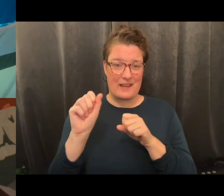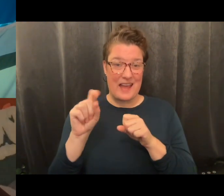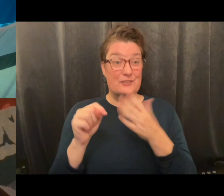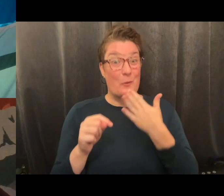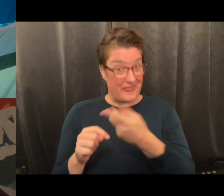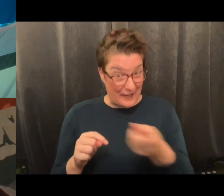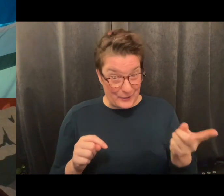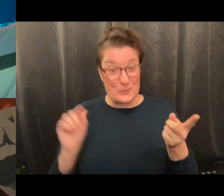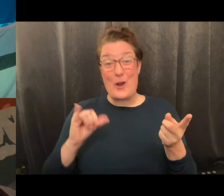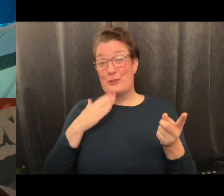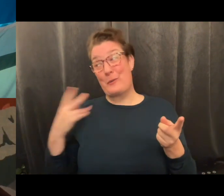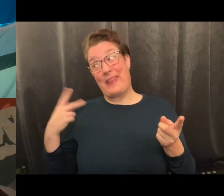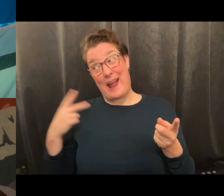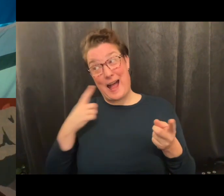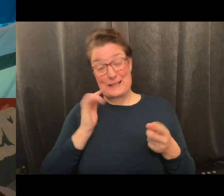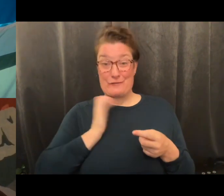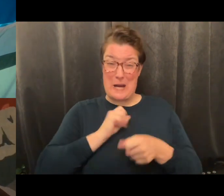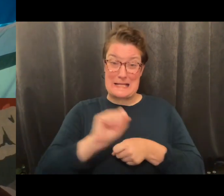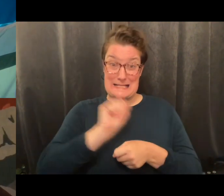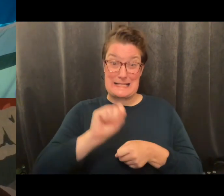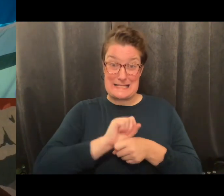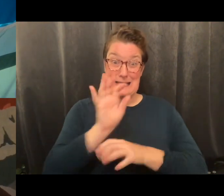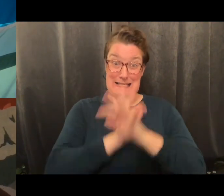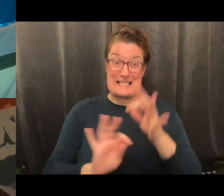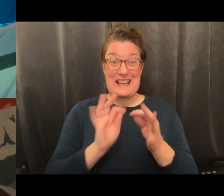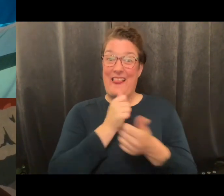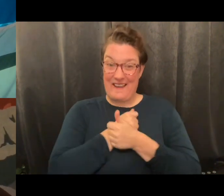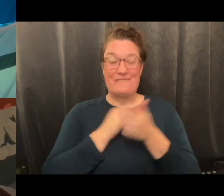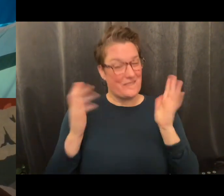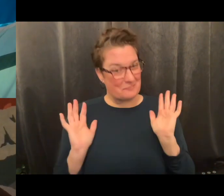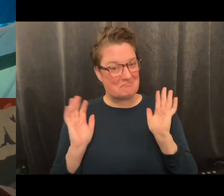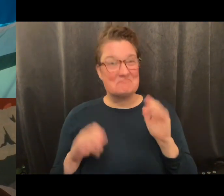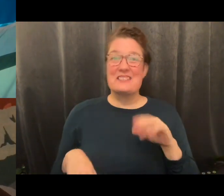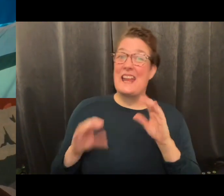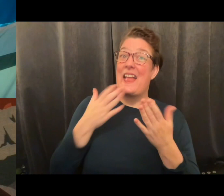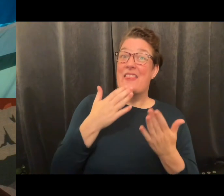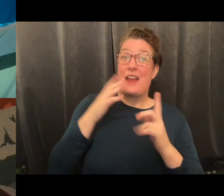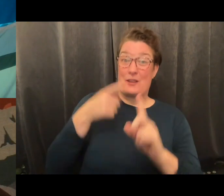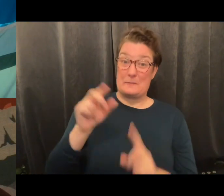Rebekah: And thank you, especially to Nomy who did, um, free labor of